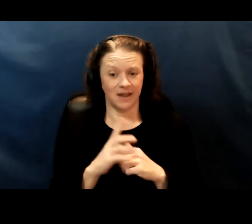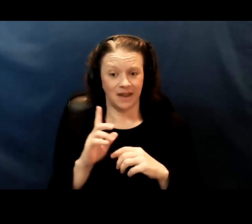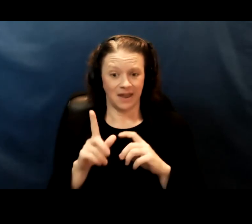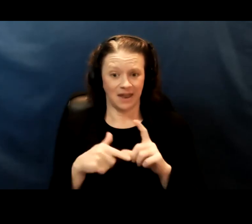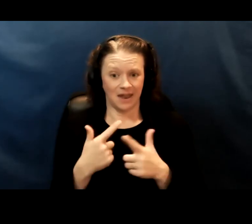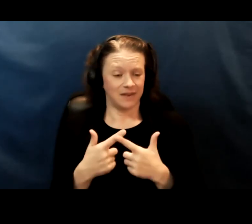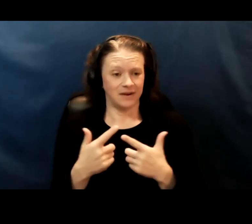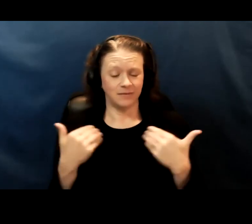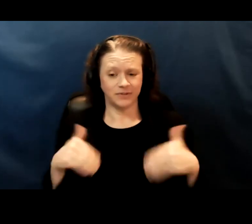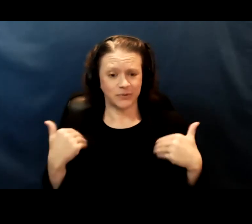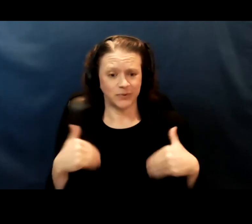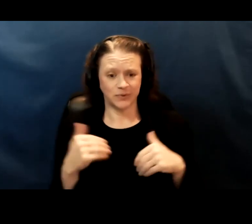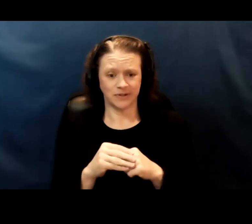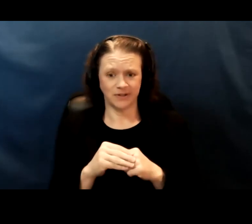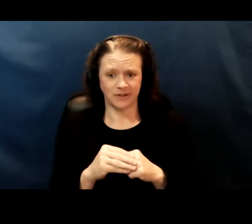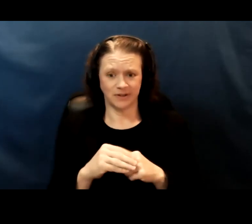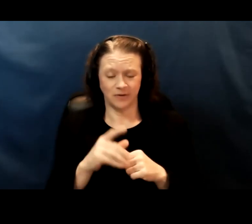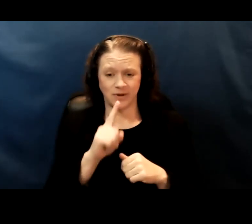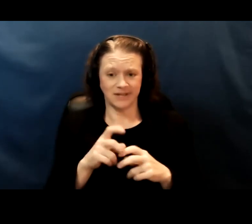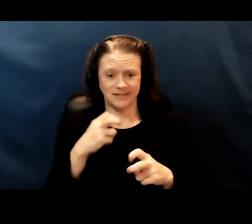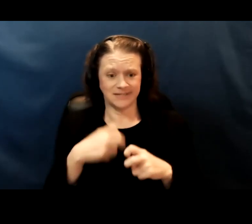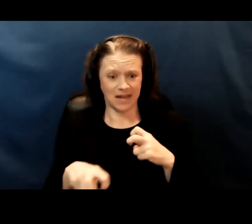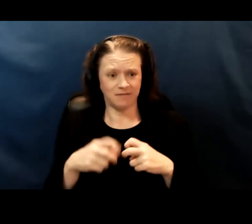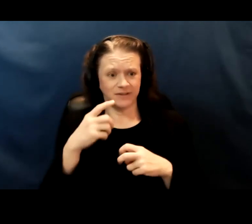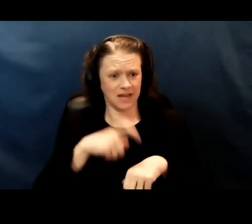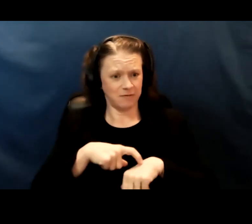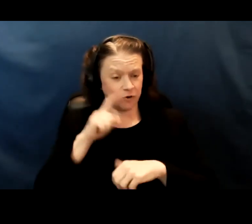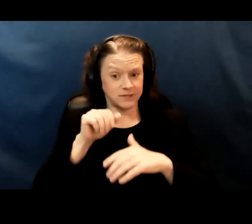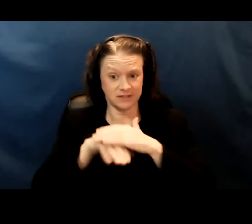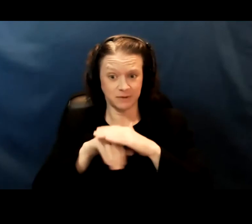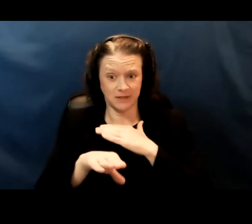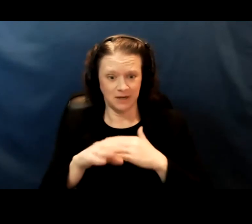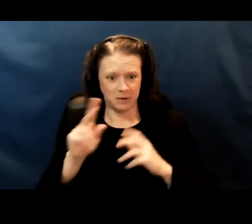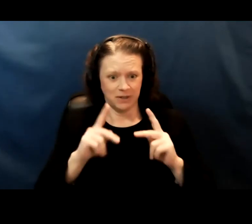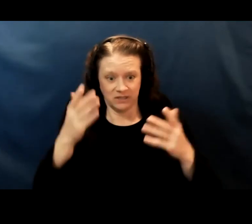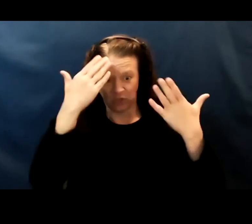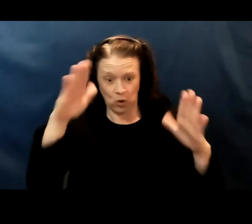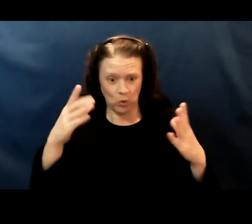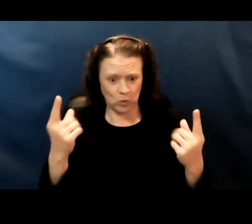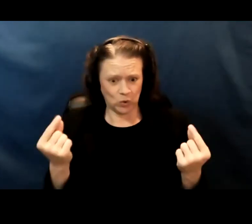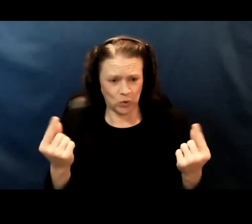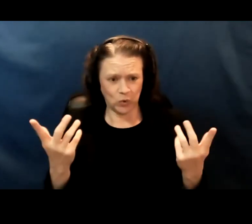accessibility. No one knew what to do. You know, we were based on custom on how to